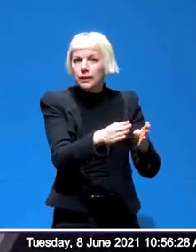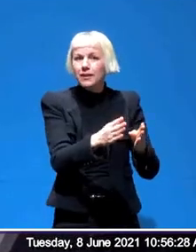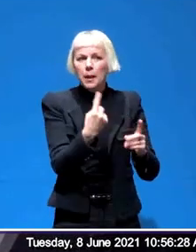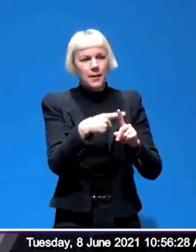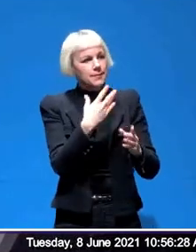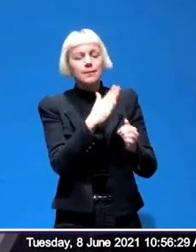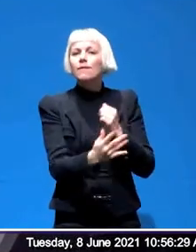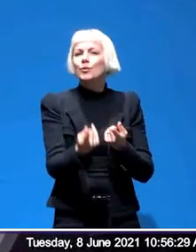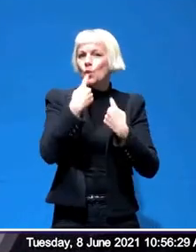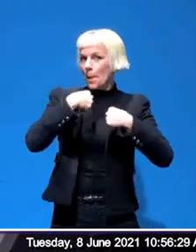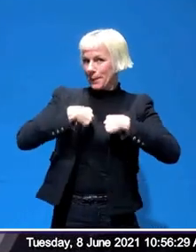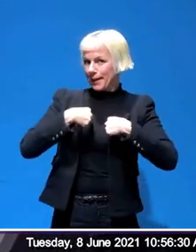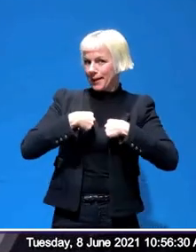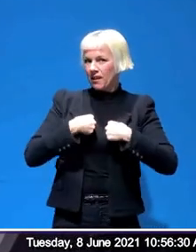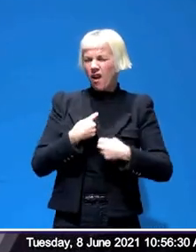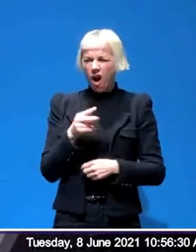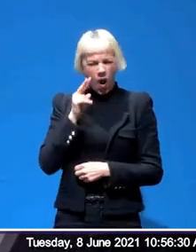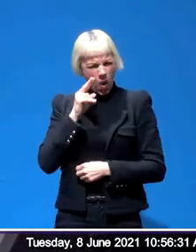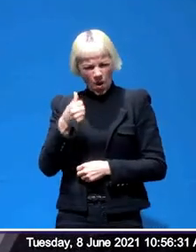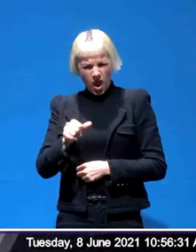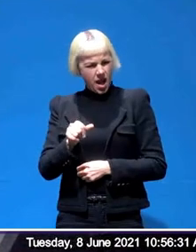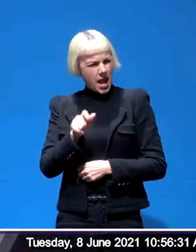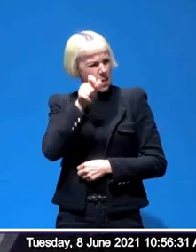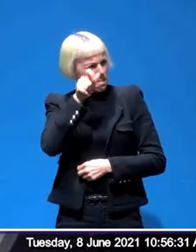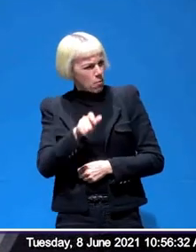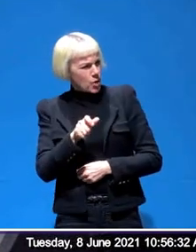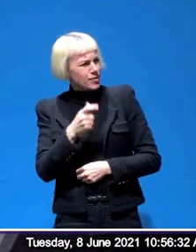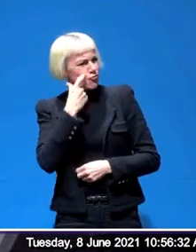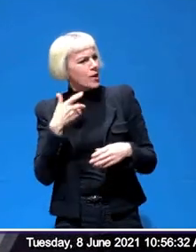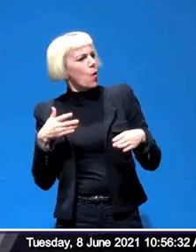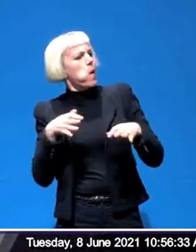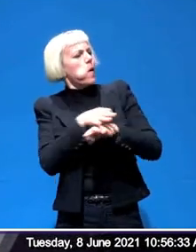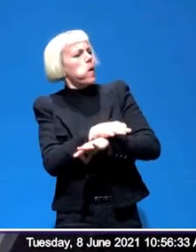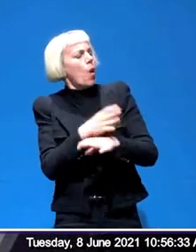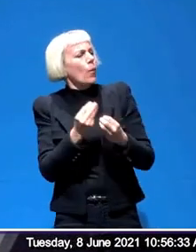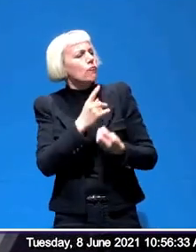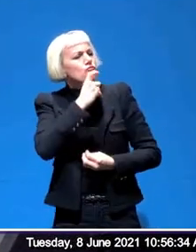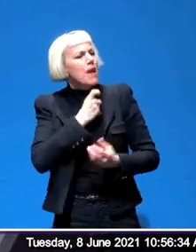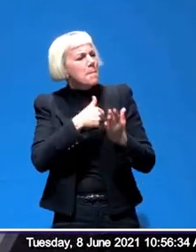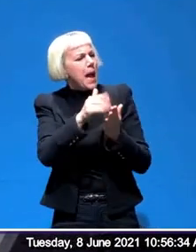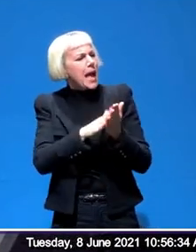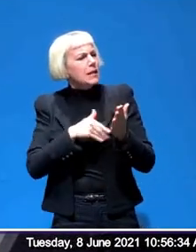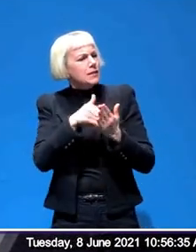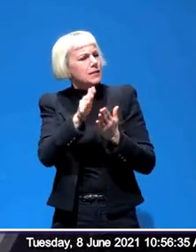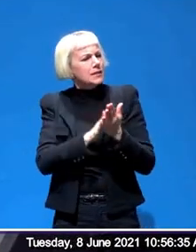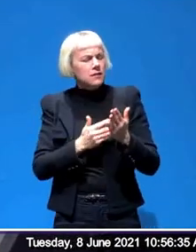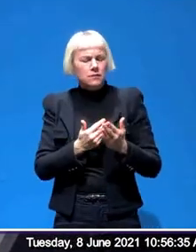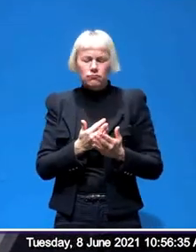She said it had looked like someone had tried to cover up the bruises with some type of red paint and when Windamere Park